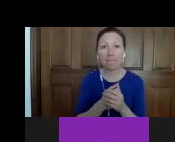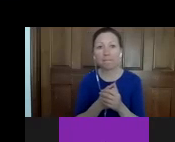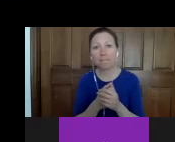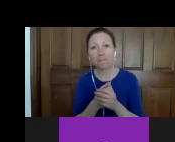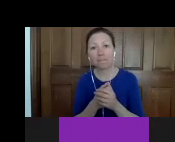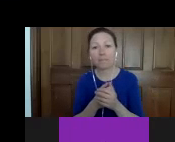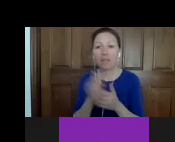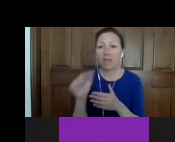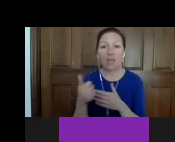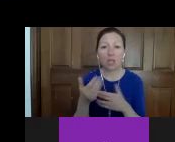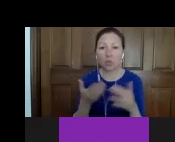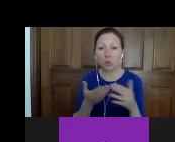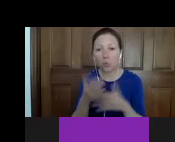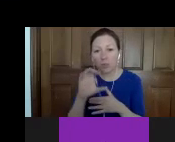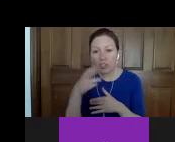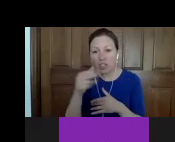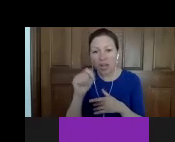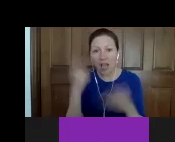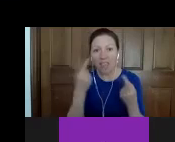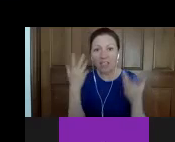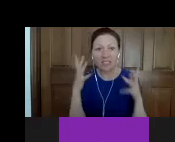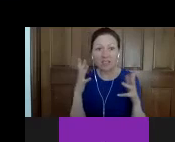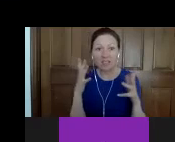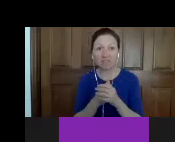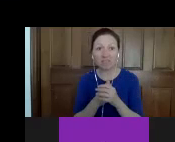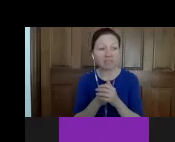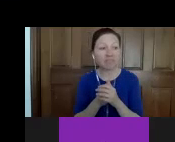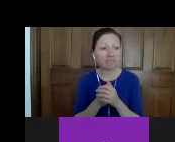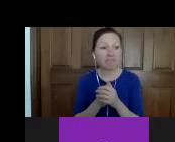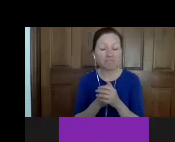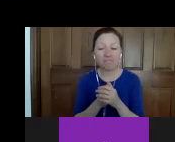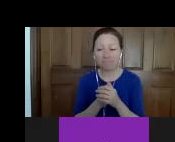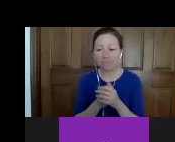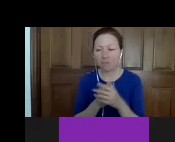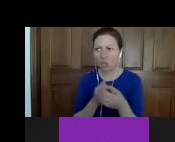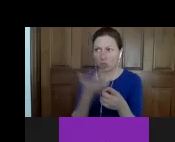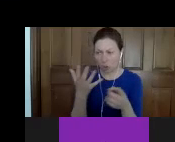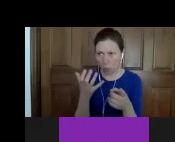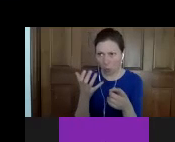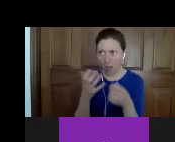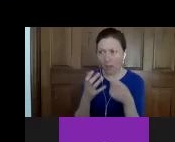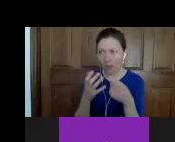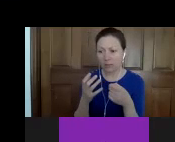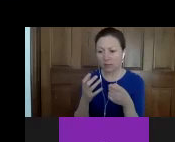the chat at this point. Okay.